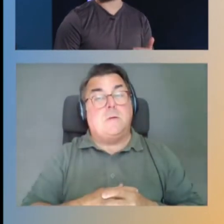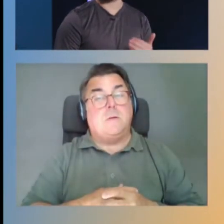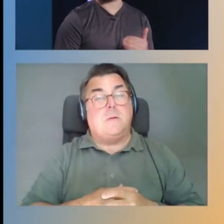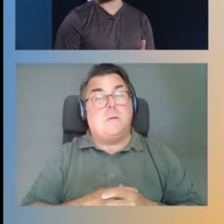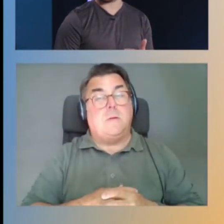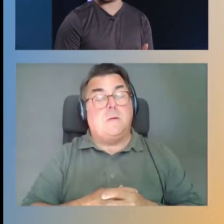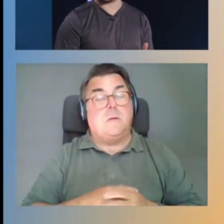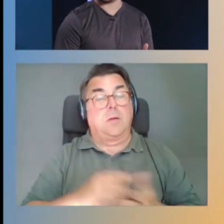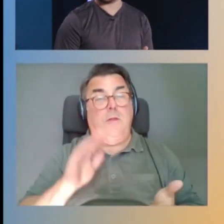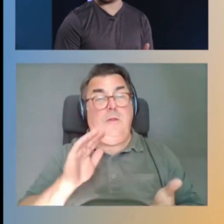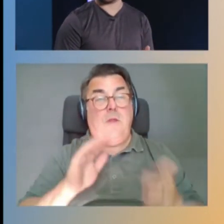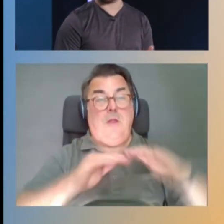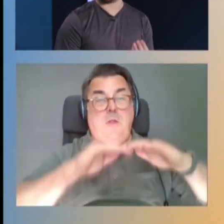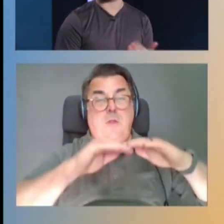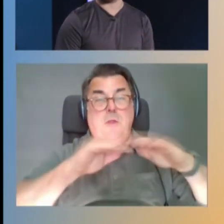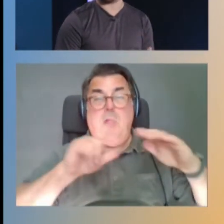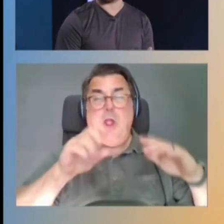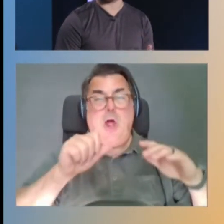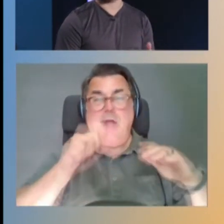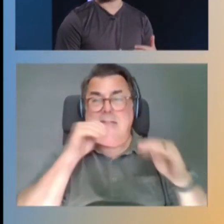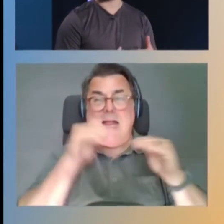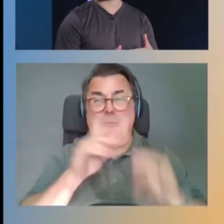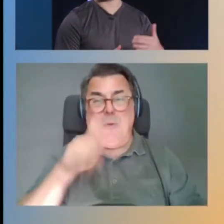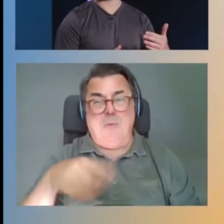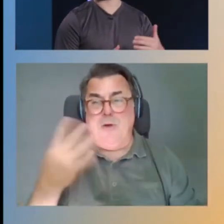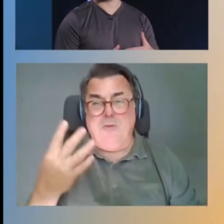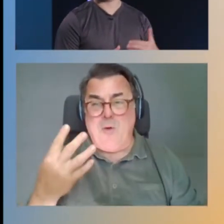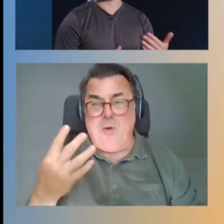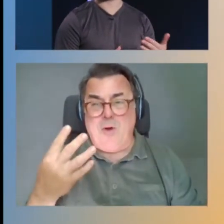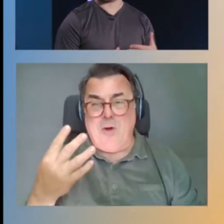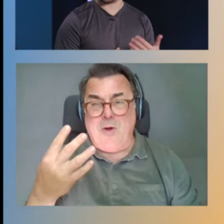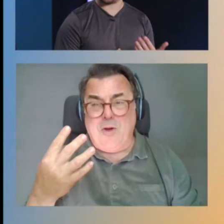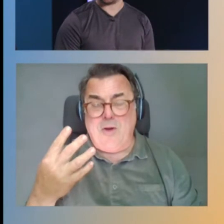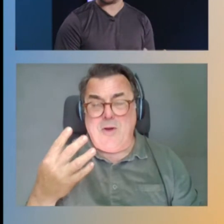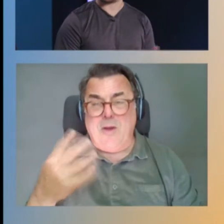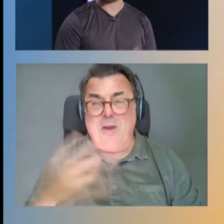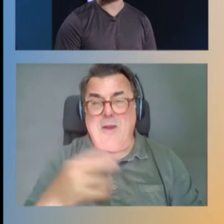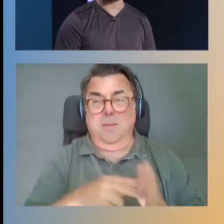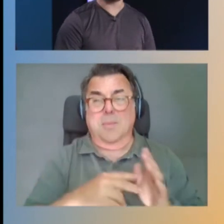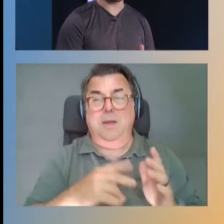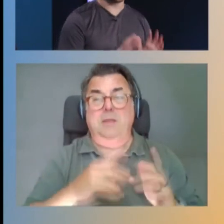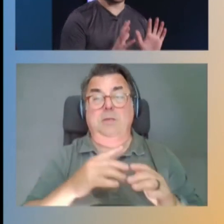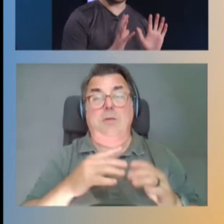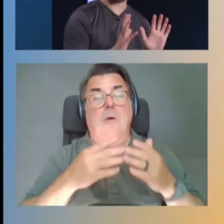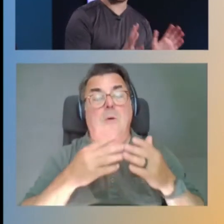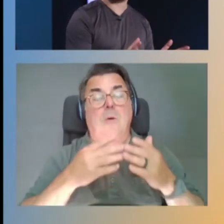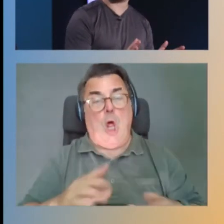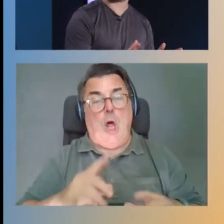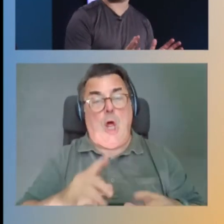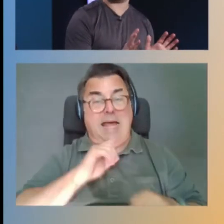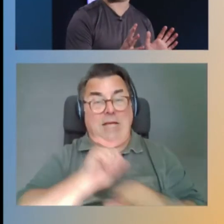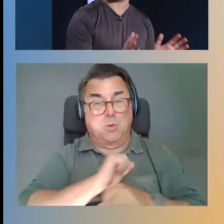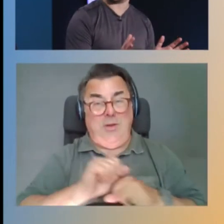to the same 1.4 as before, which means we lost accuracy. This is actually not a new phenomena.